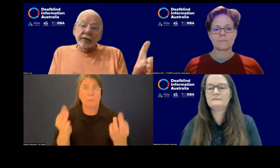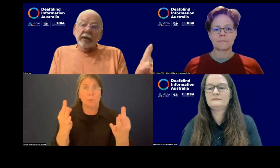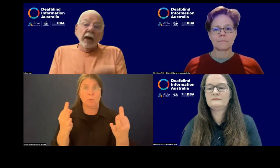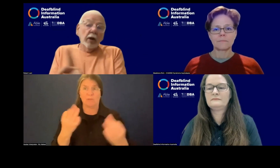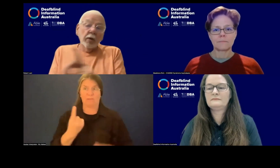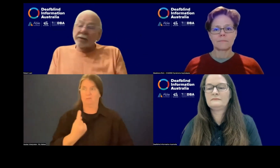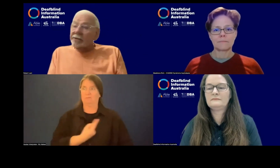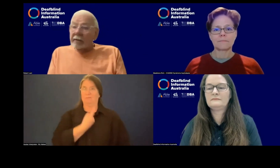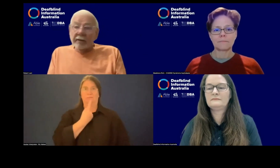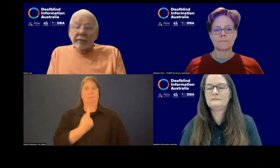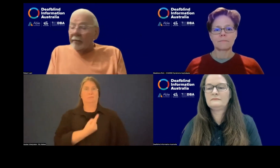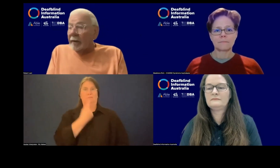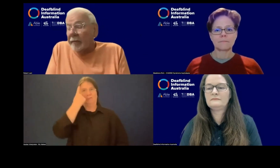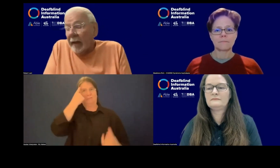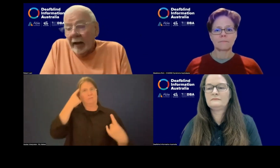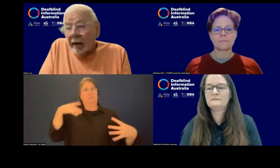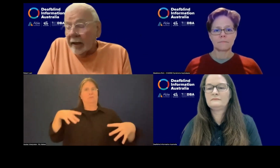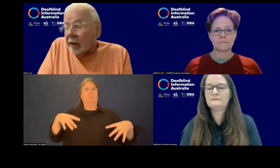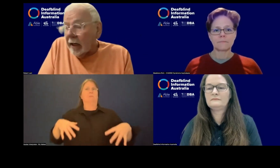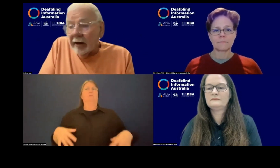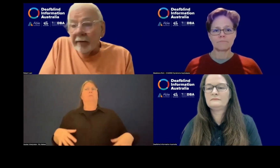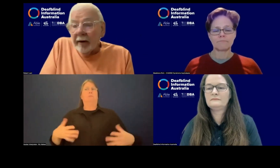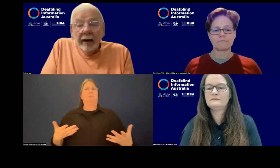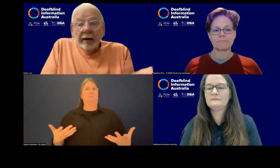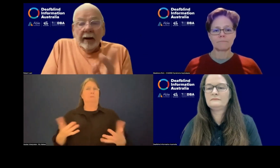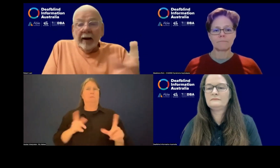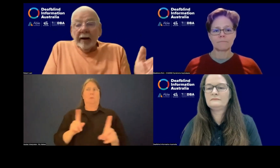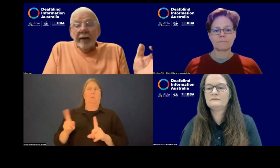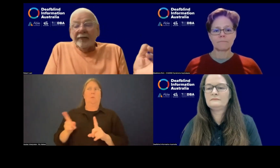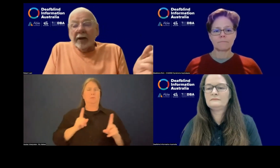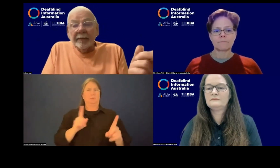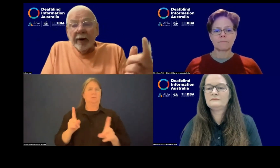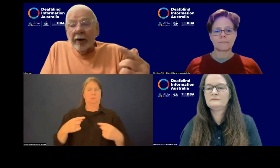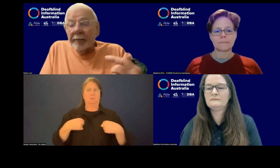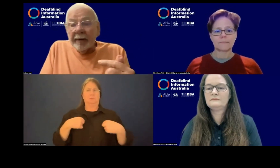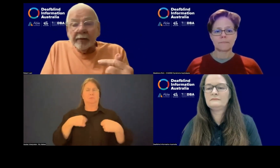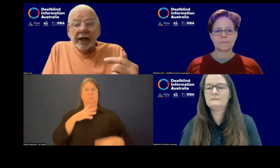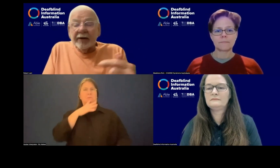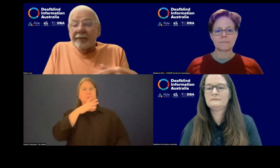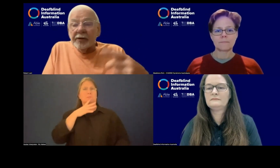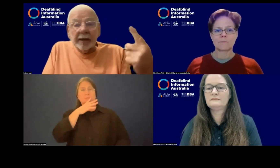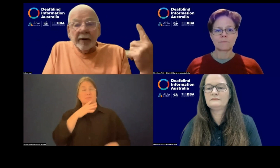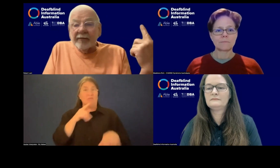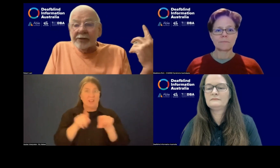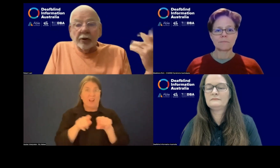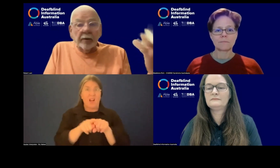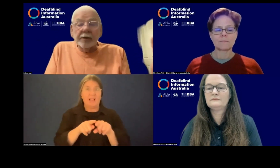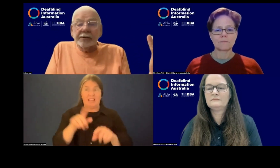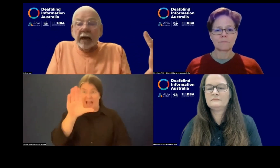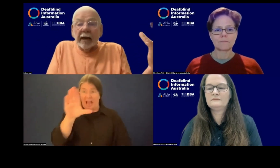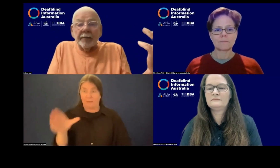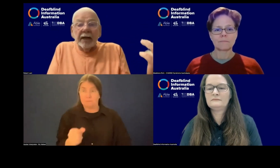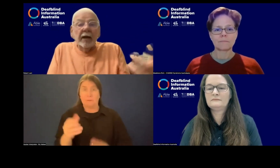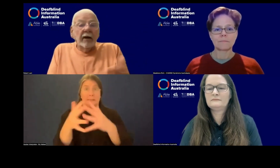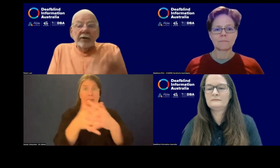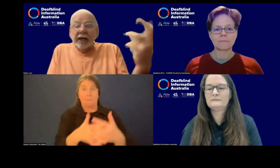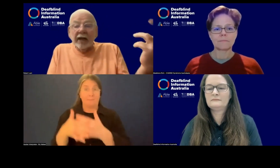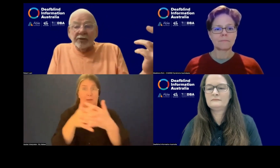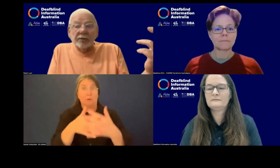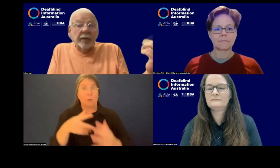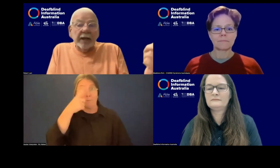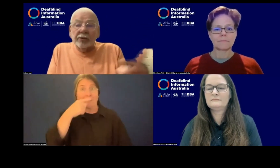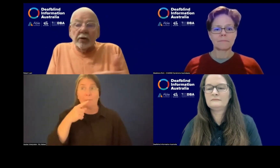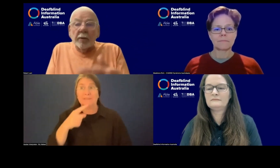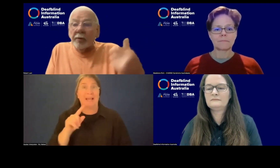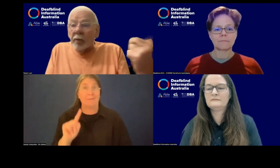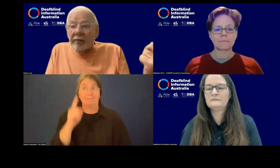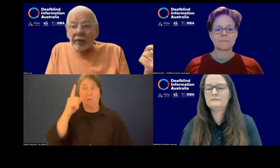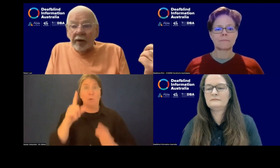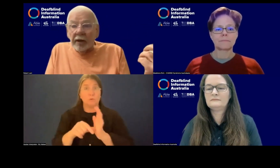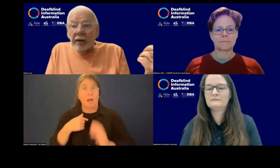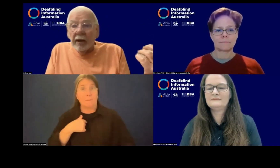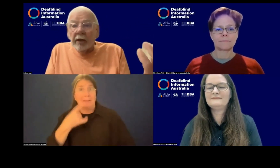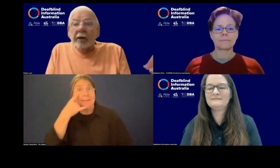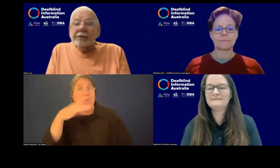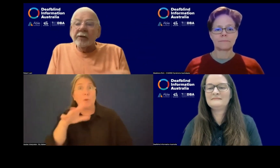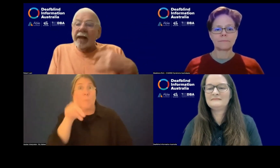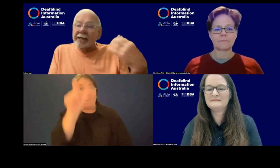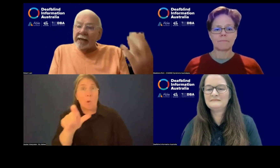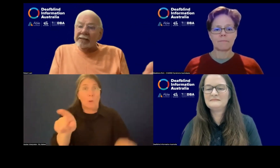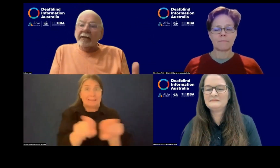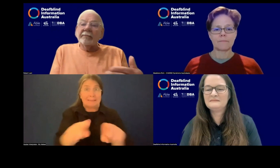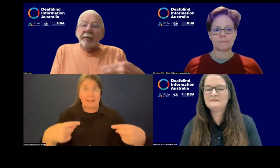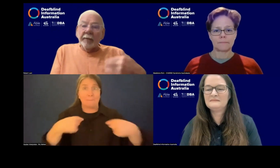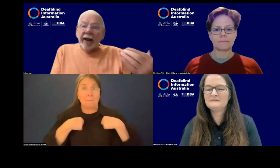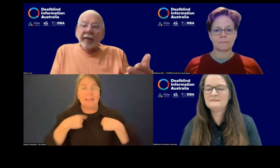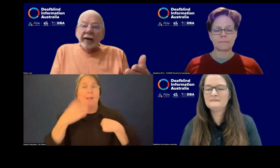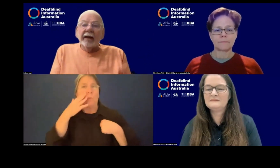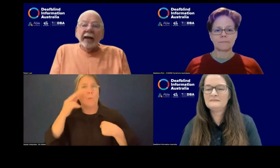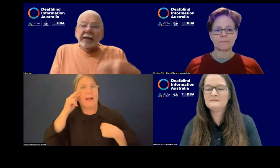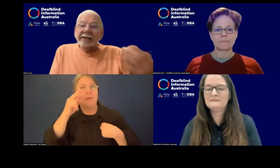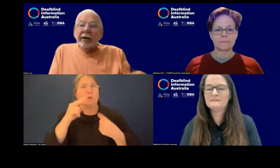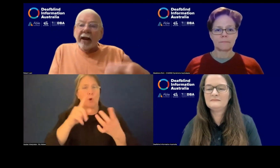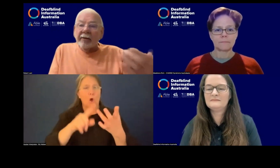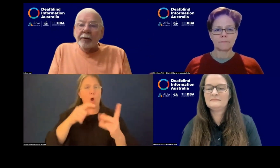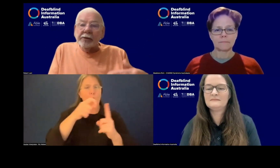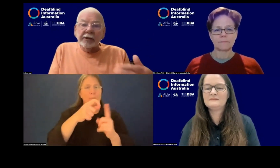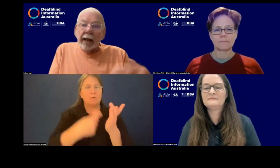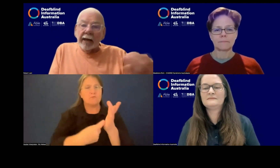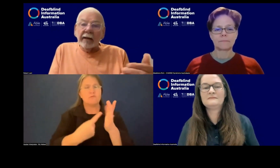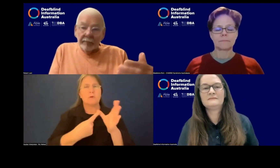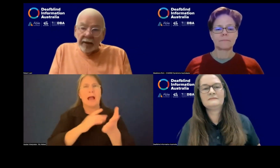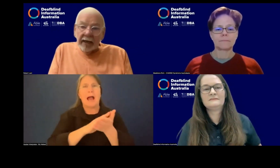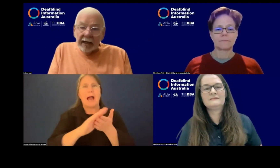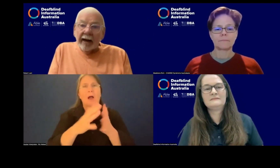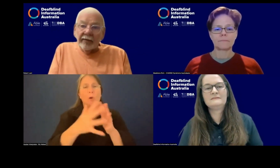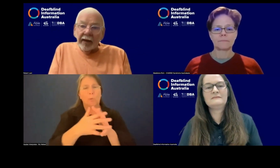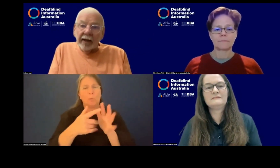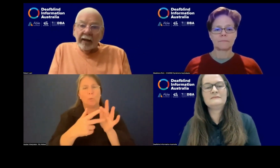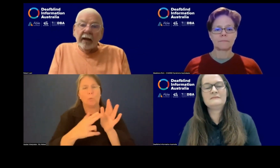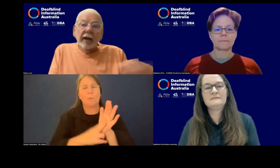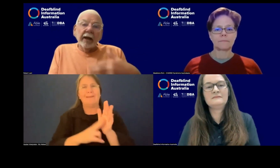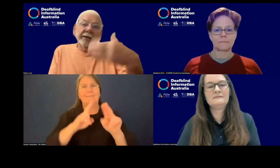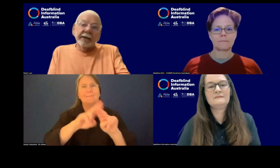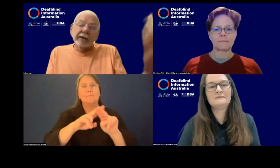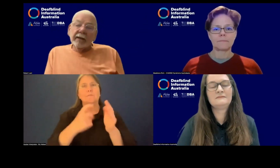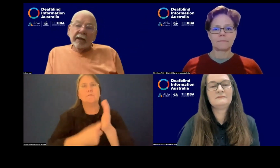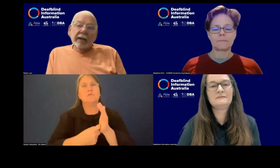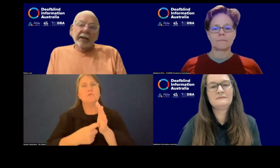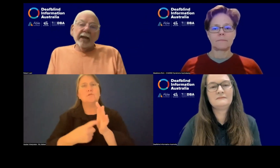Like you hear African American people say the first time I ever saw a person like me was on television, when they saw Oprah Winfrey.